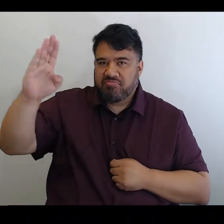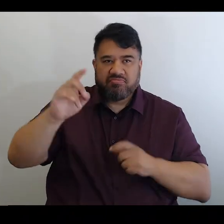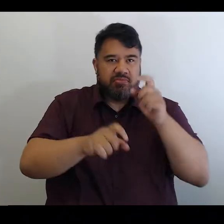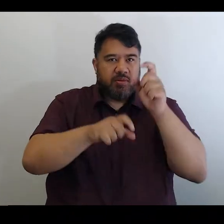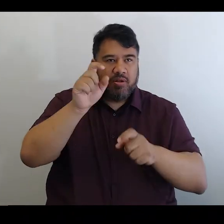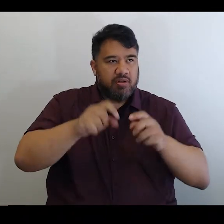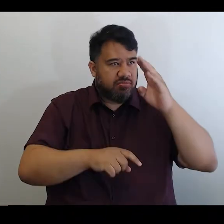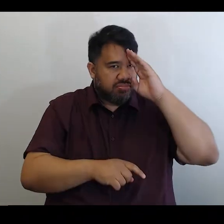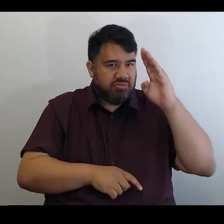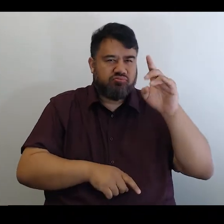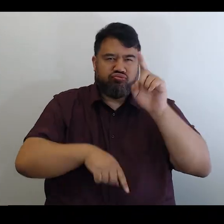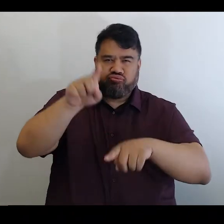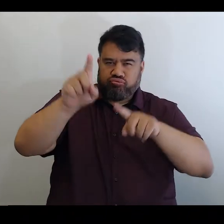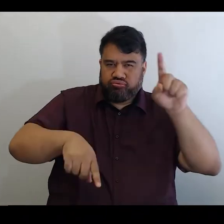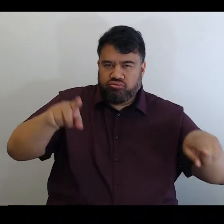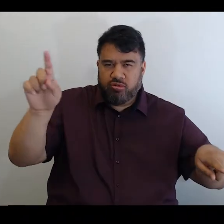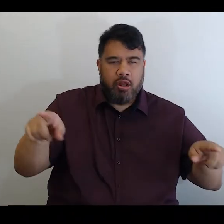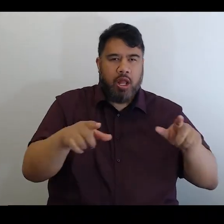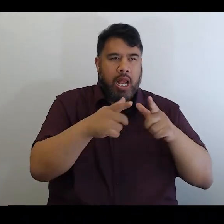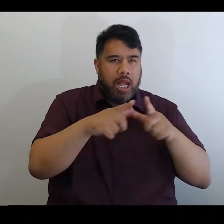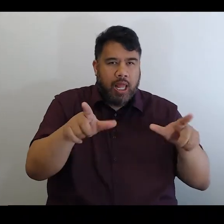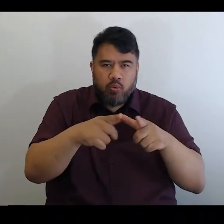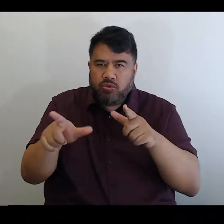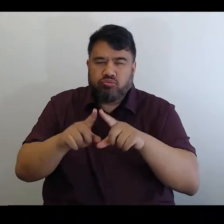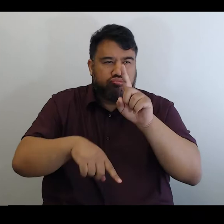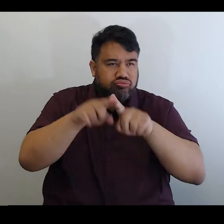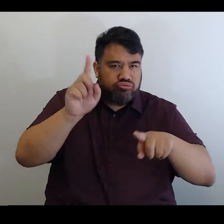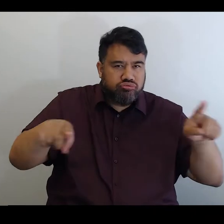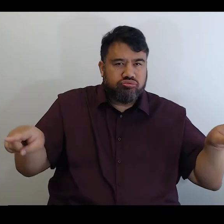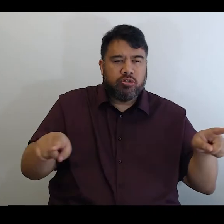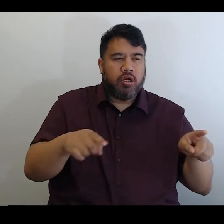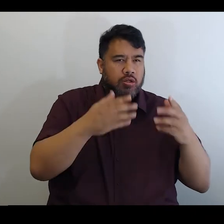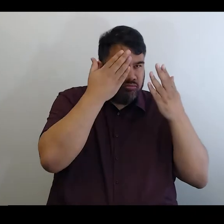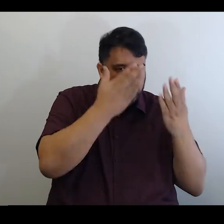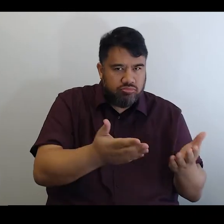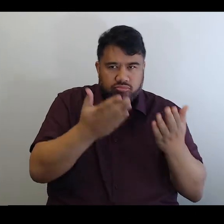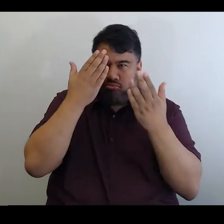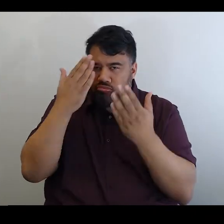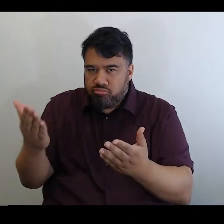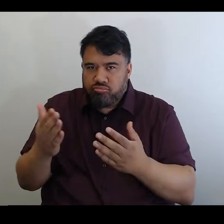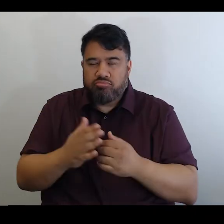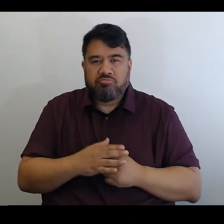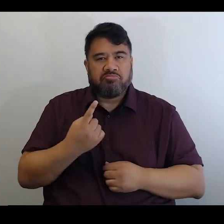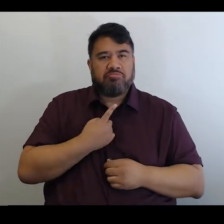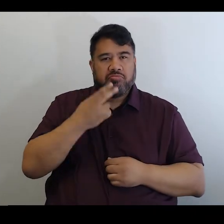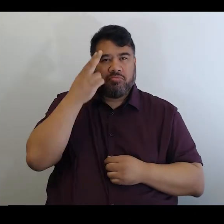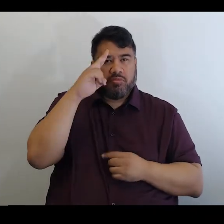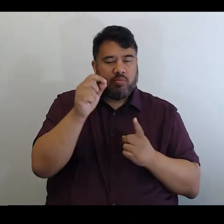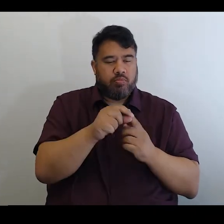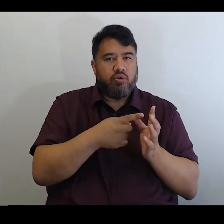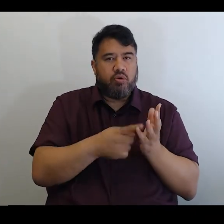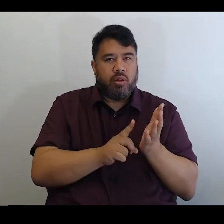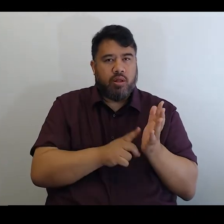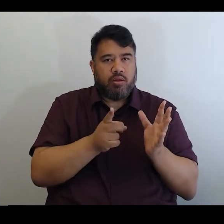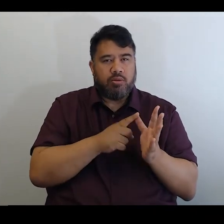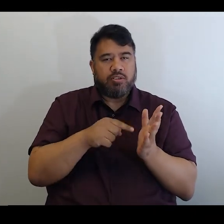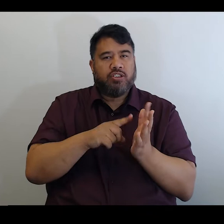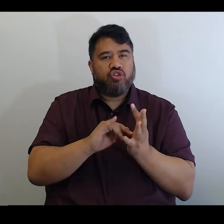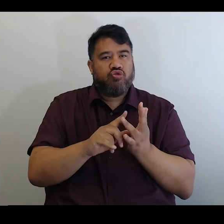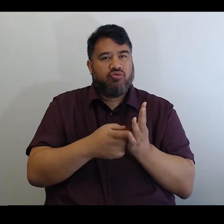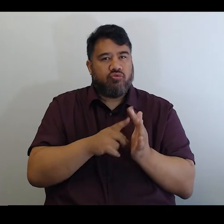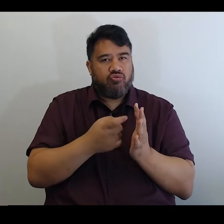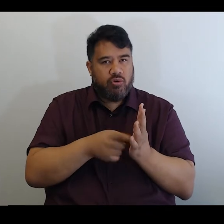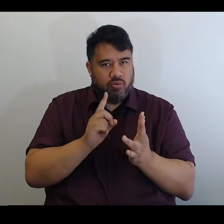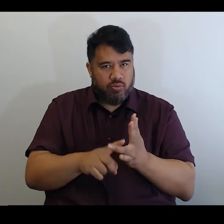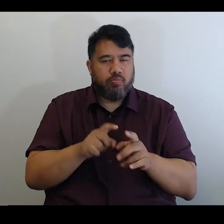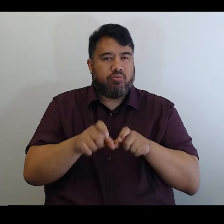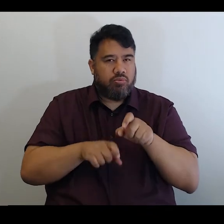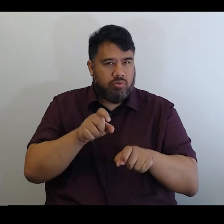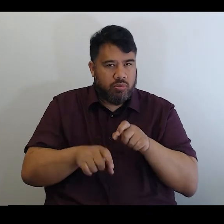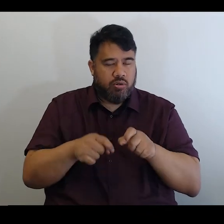Ko Paula Tesoriero tōku ingoa, ko taku tūranga mahi, he Tumaki mō Whaikaha - the Ministry of Disabled People.